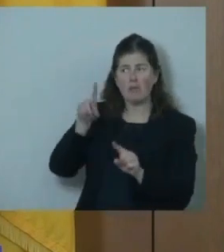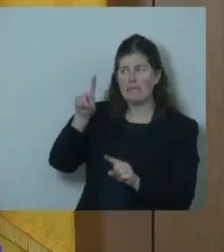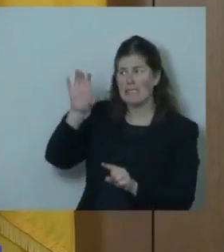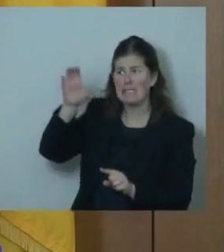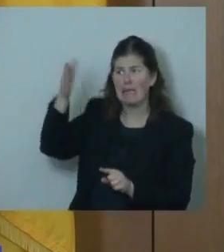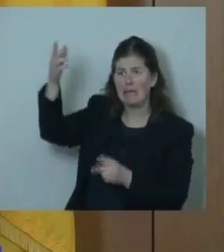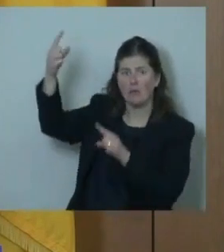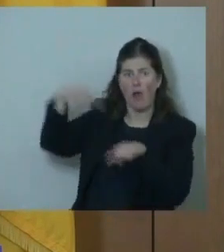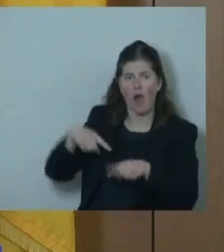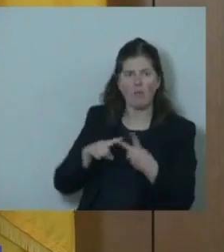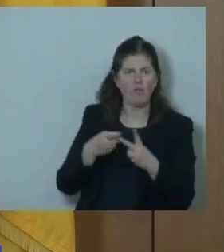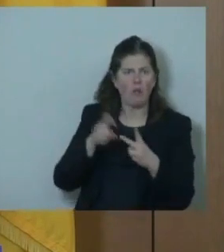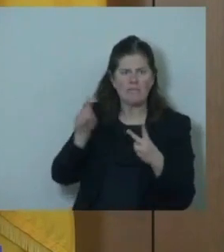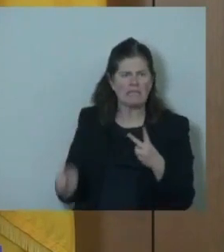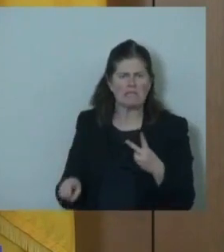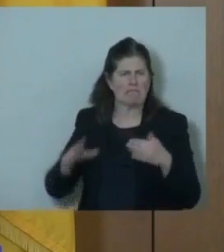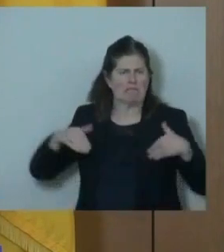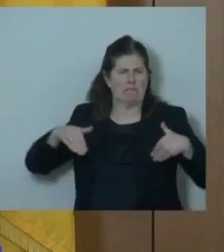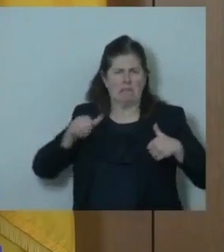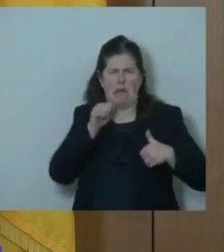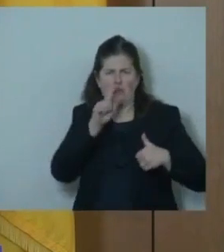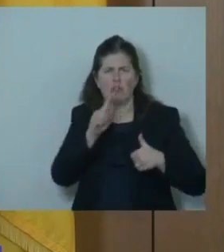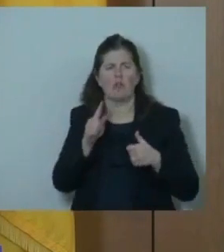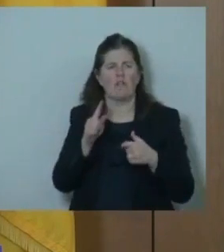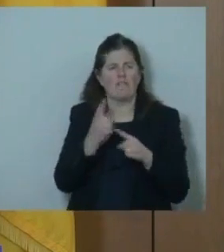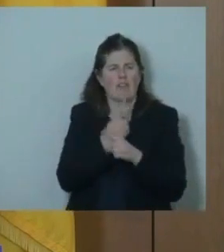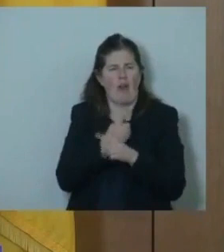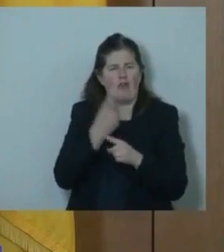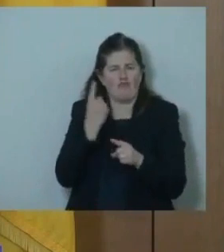WE WENT PERSONNEL ON THE GROUND. WE WILL GET PUBLIC HEALTH PERSONNEL.